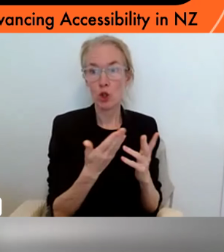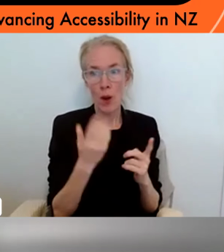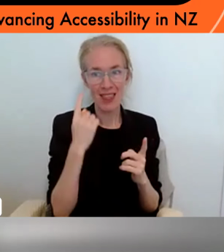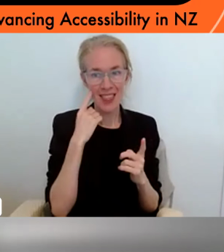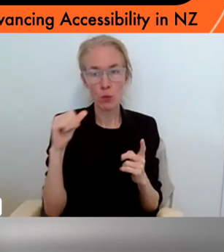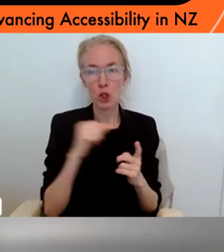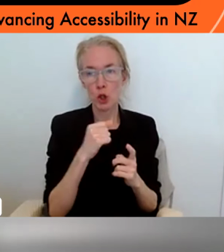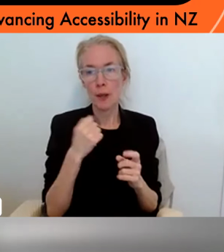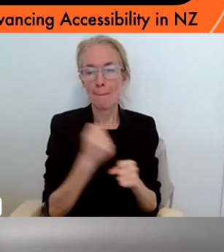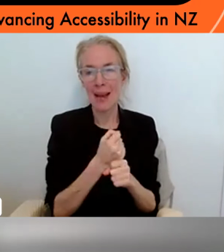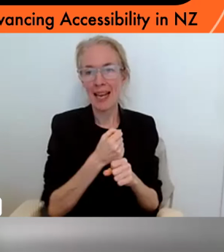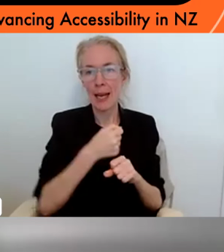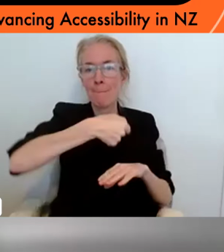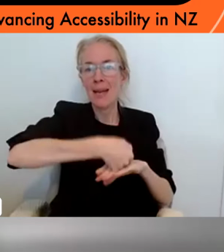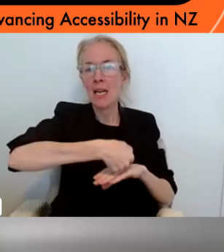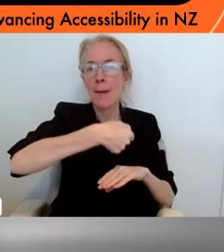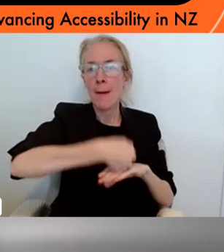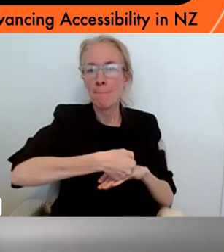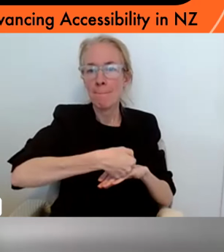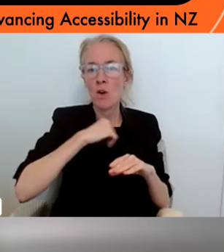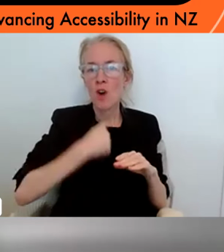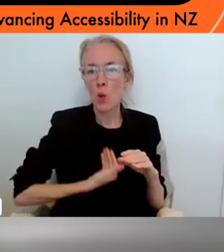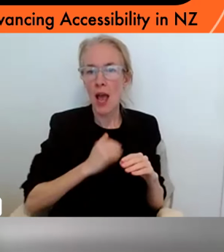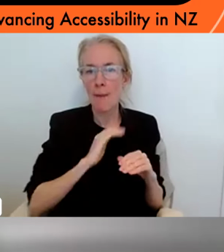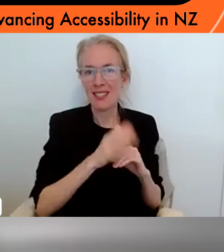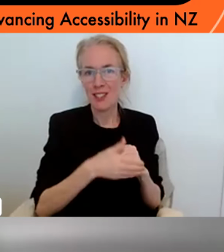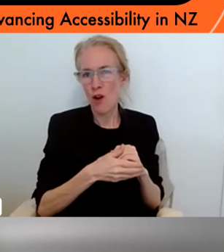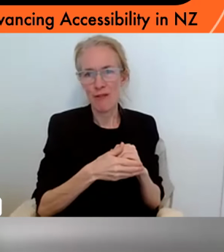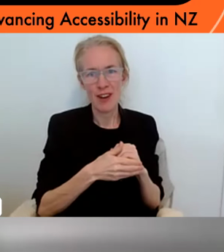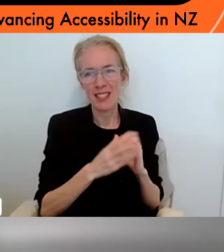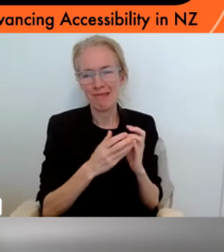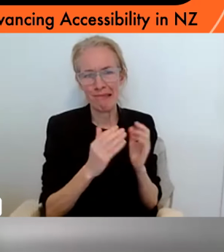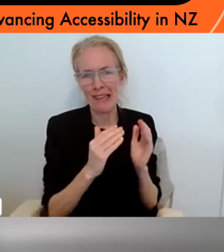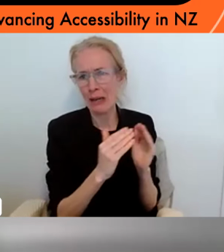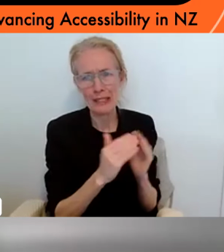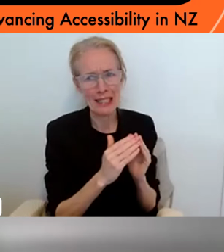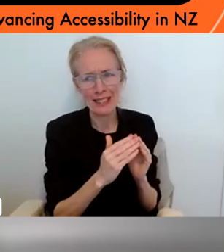minimum dimensional requirements are that will achieve universal